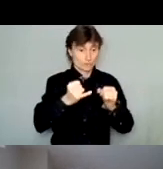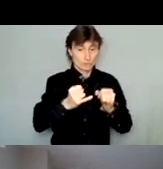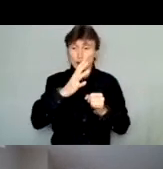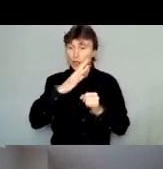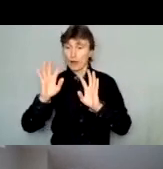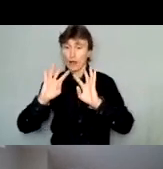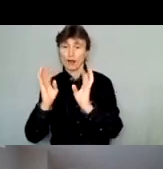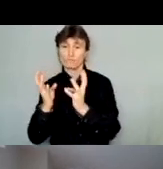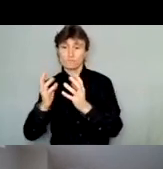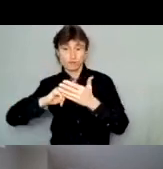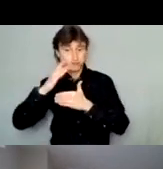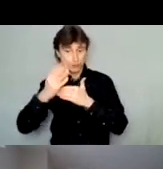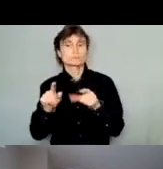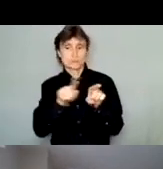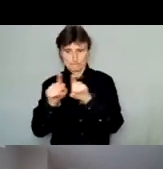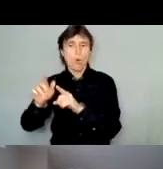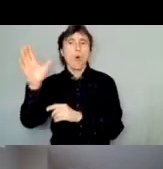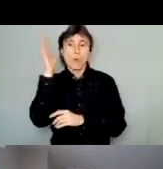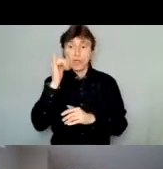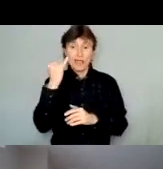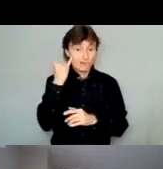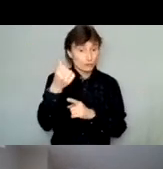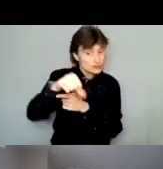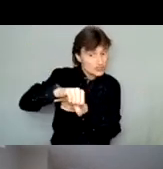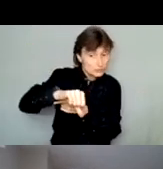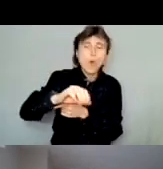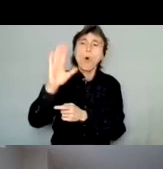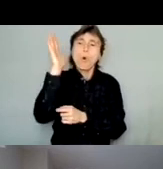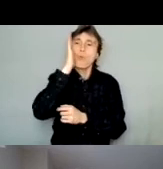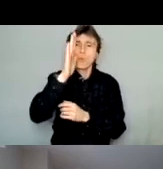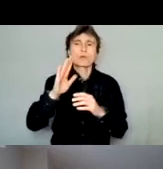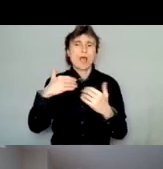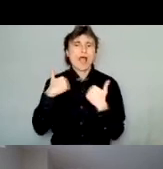So that's always something that we want to offer.